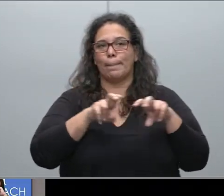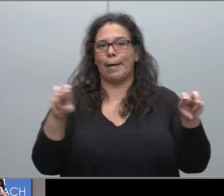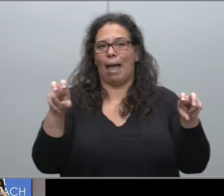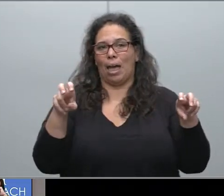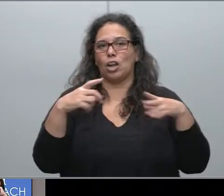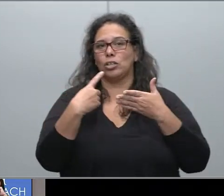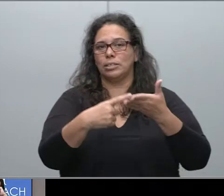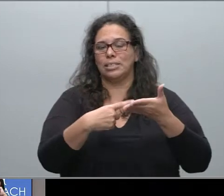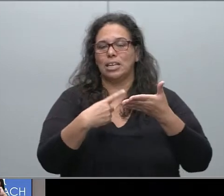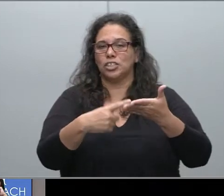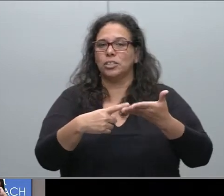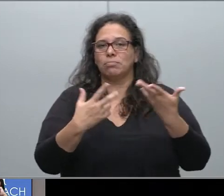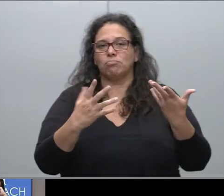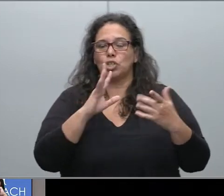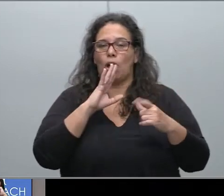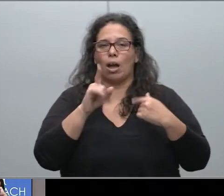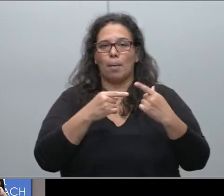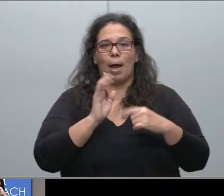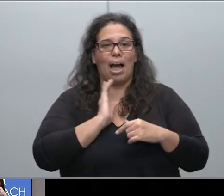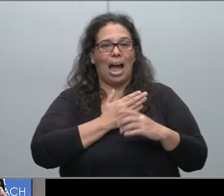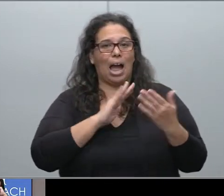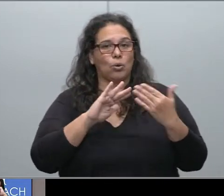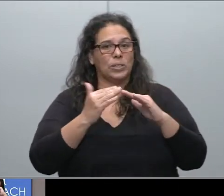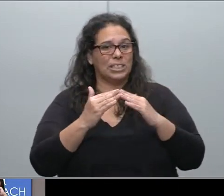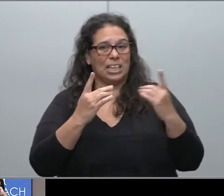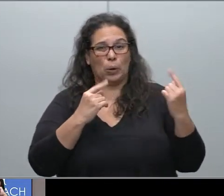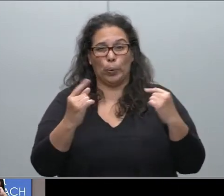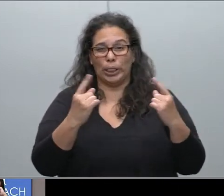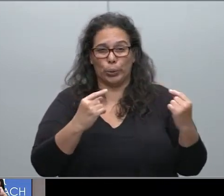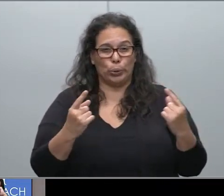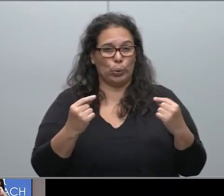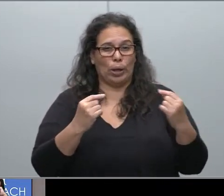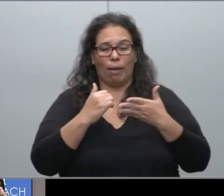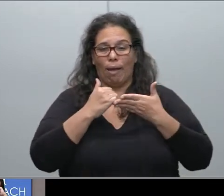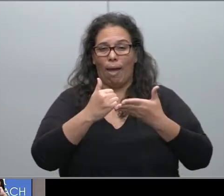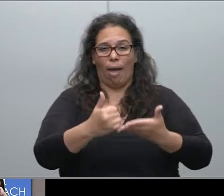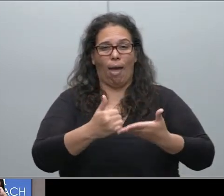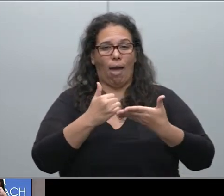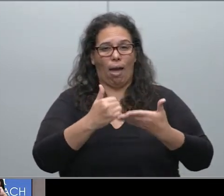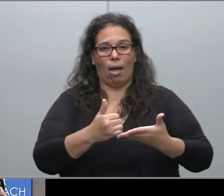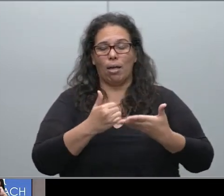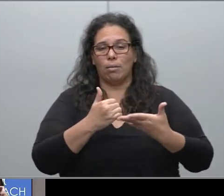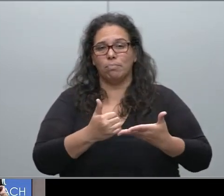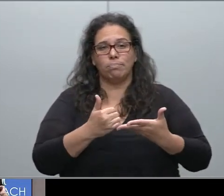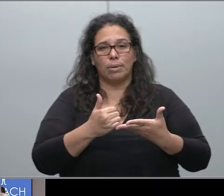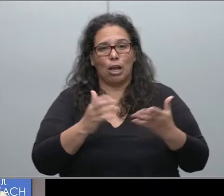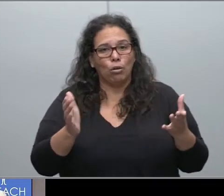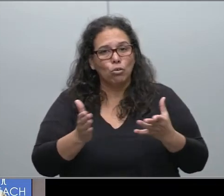informed me, said, "Mr. Poo, you go to the bank, Wells Fargo Bank, you need to do all of this